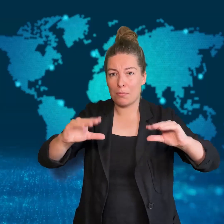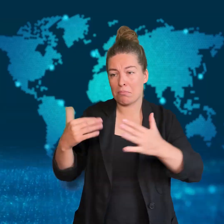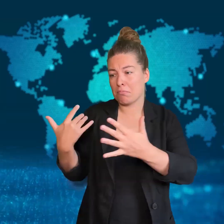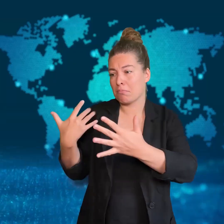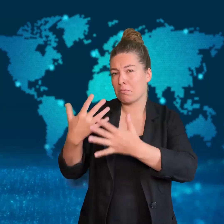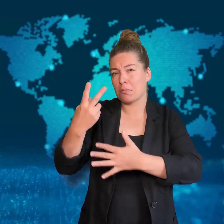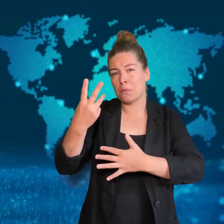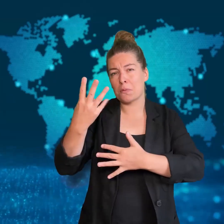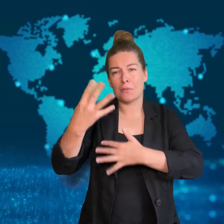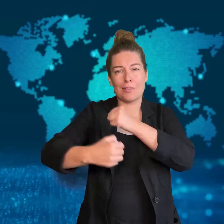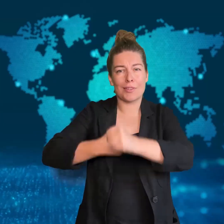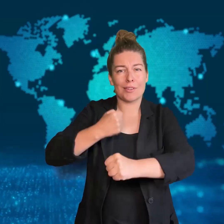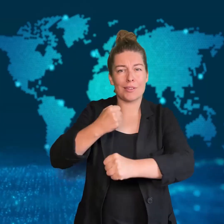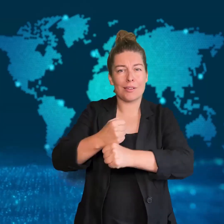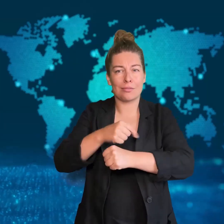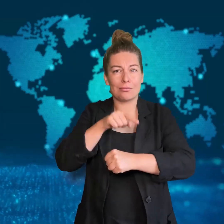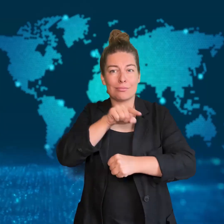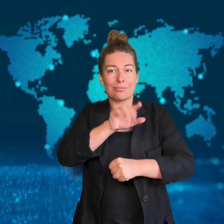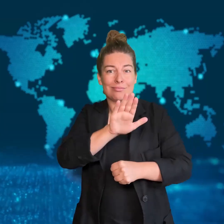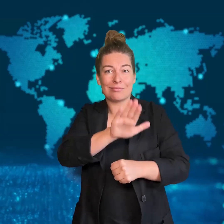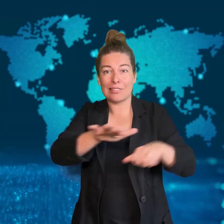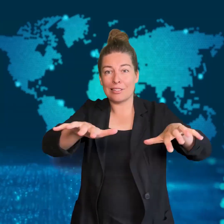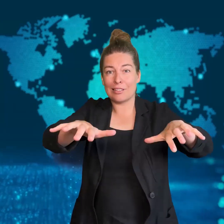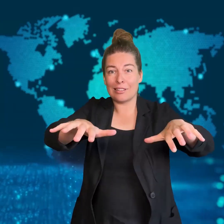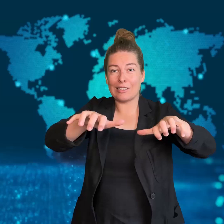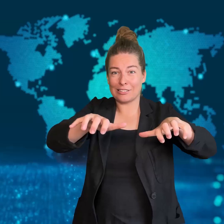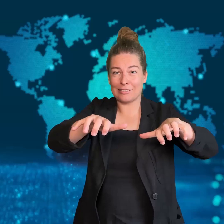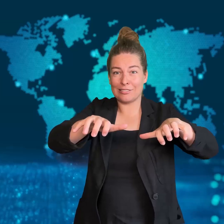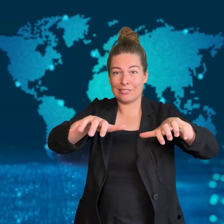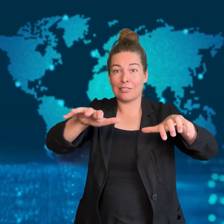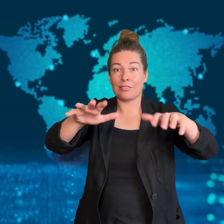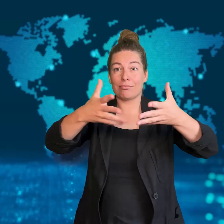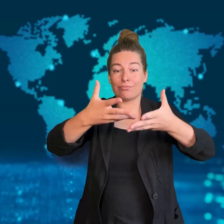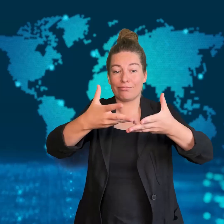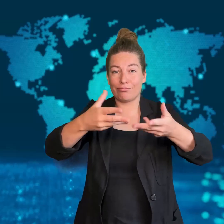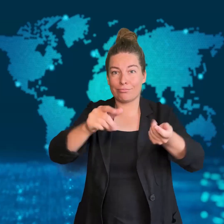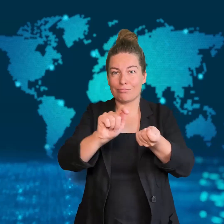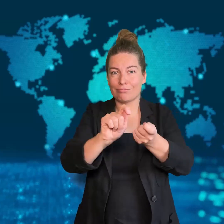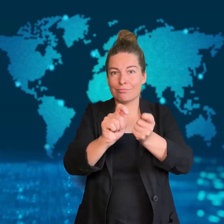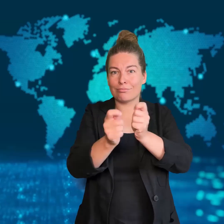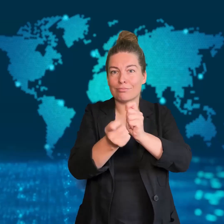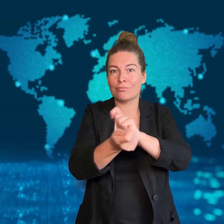it was in the 20th century.